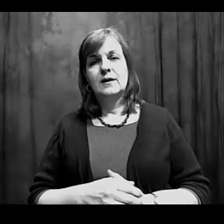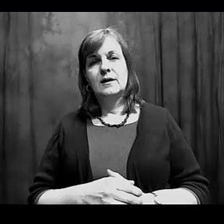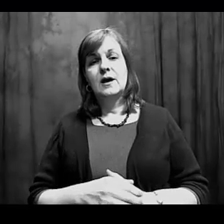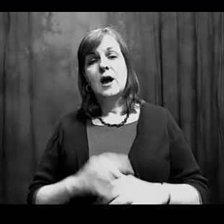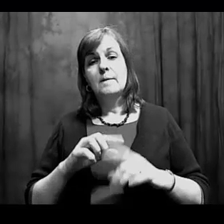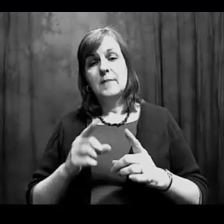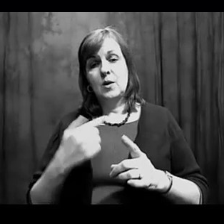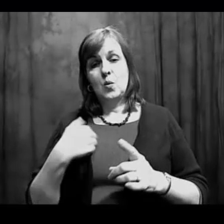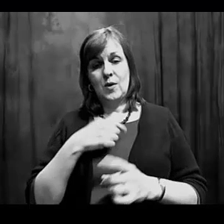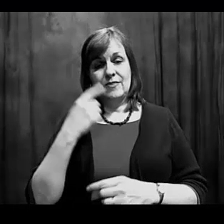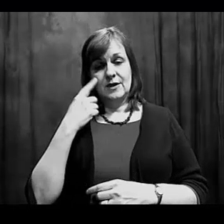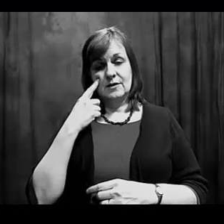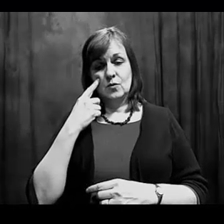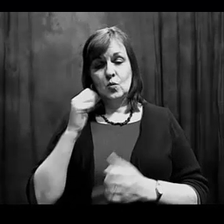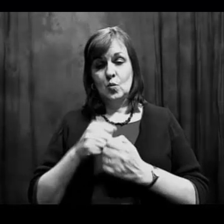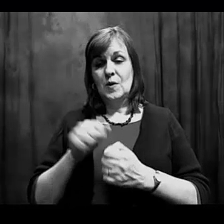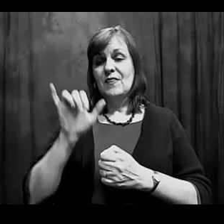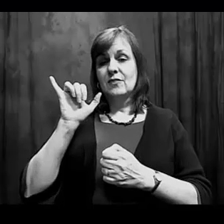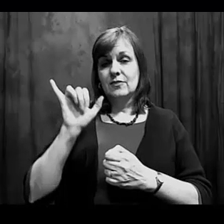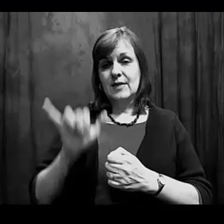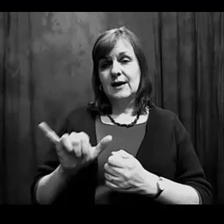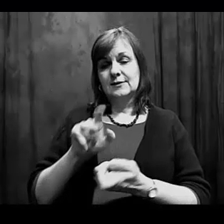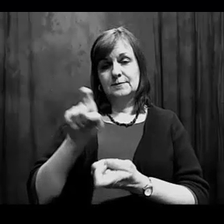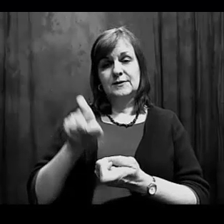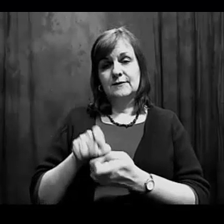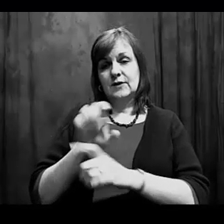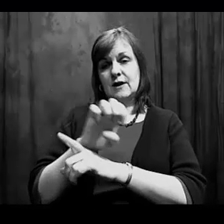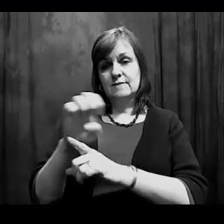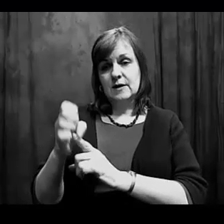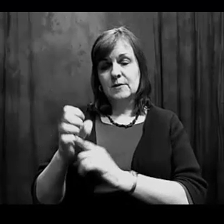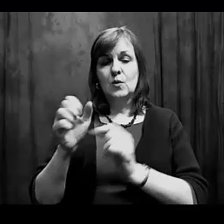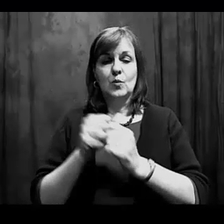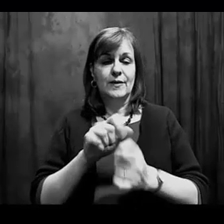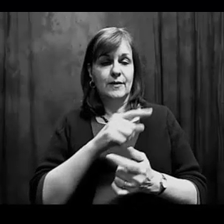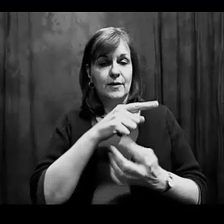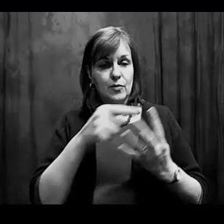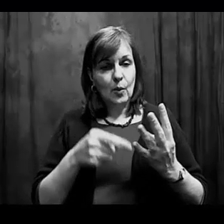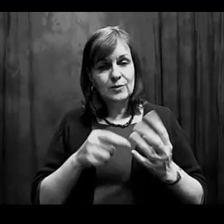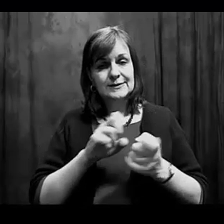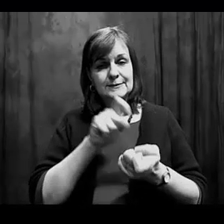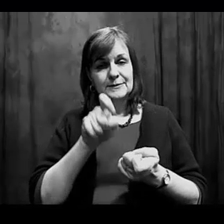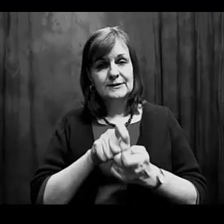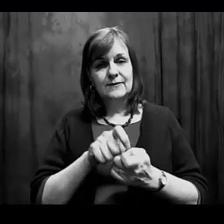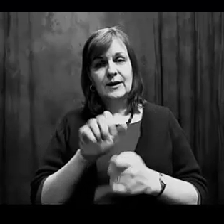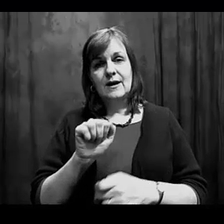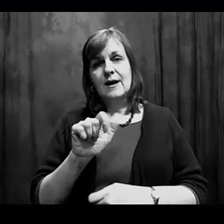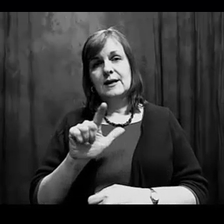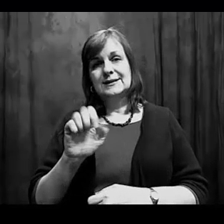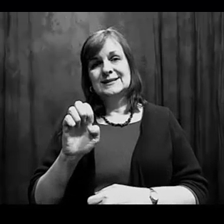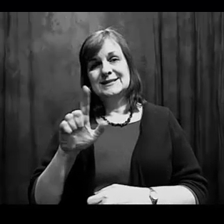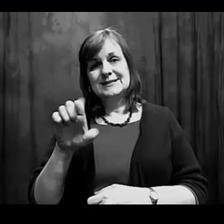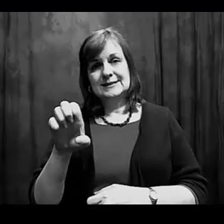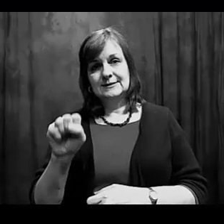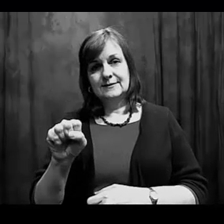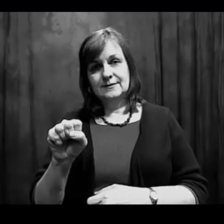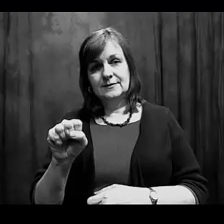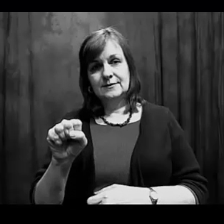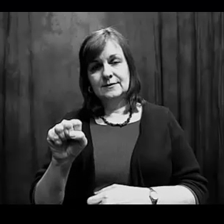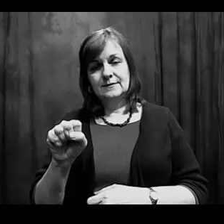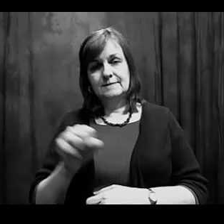we have to look at the fact that there is no perfect phenotype in an environment -- it's the idea that